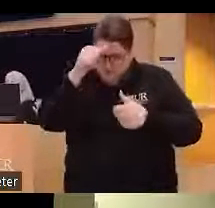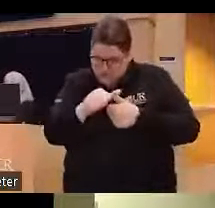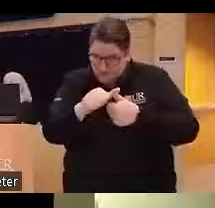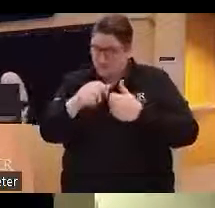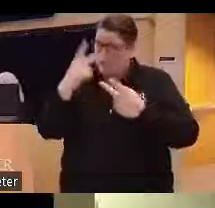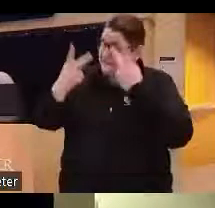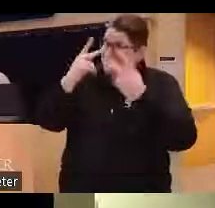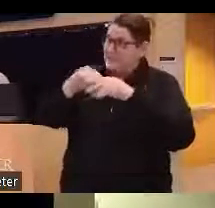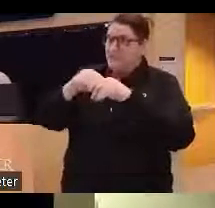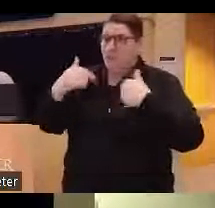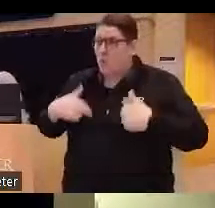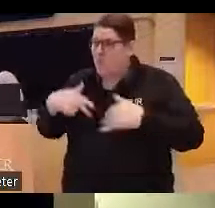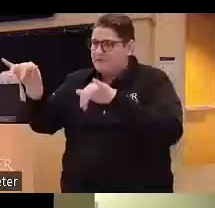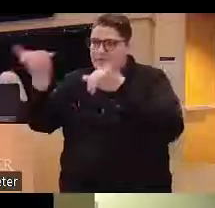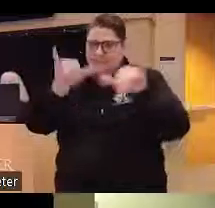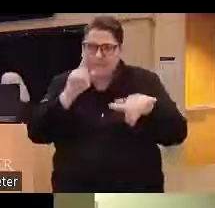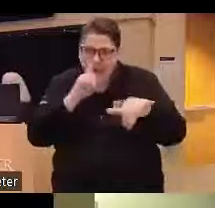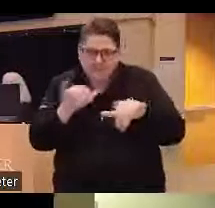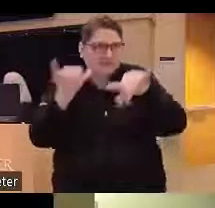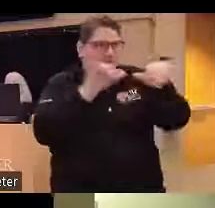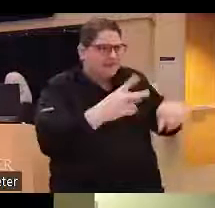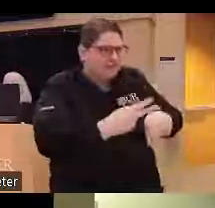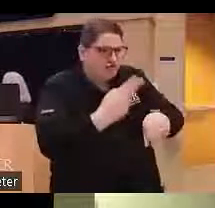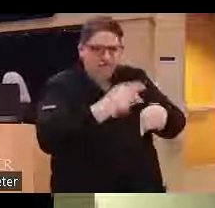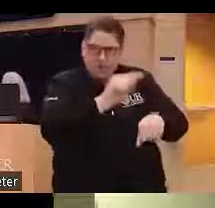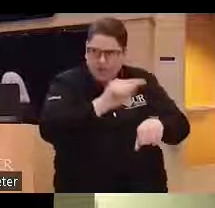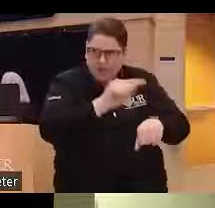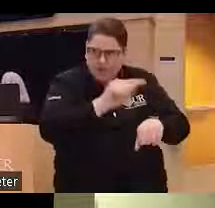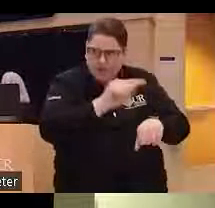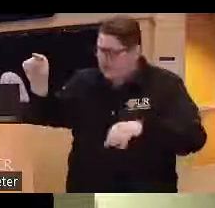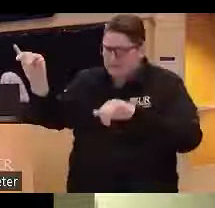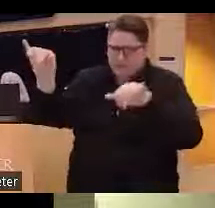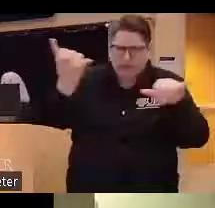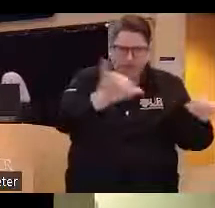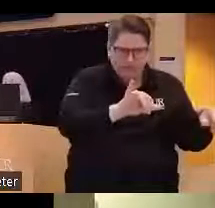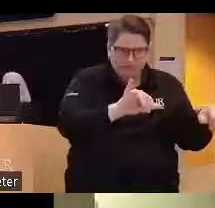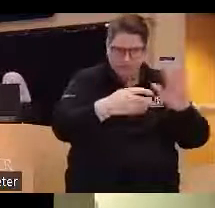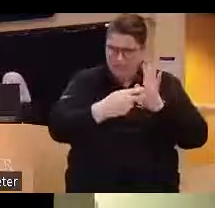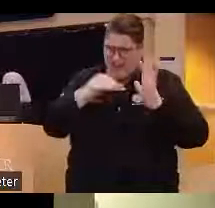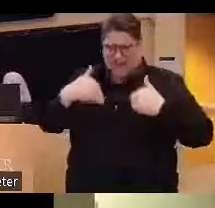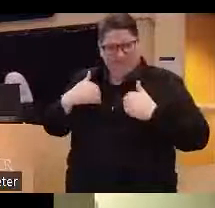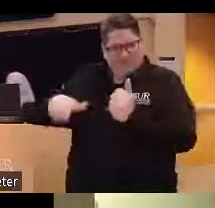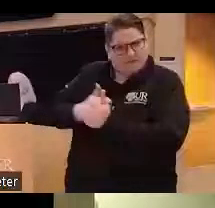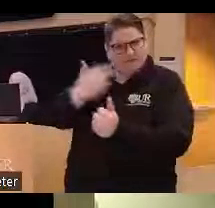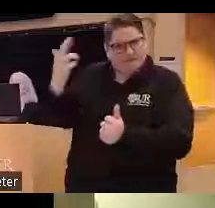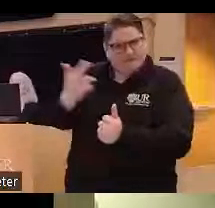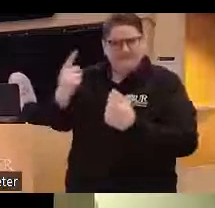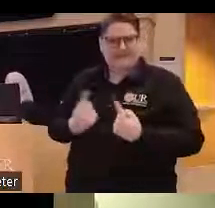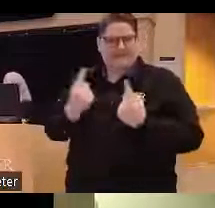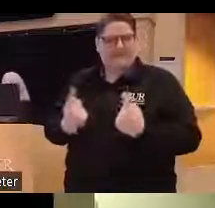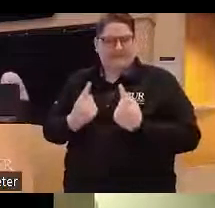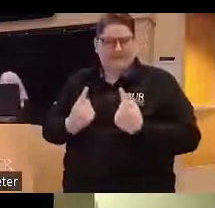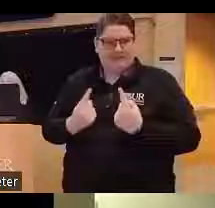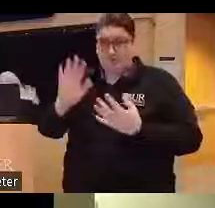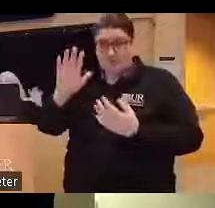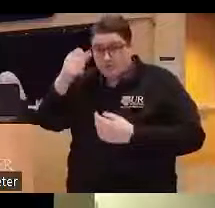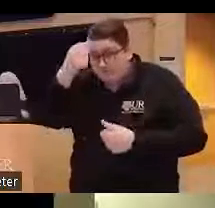in mice and sheep across species are therefore a reason so Evolution's goal is to keep you alive at